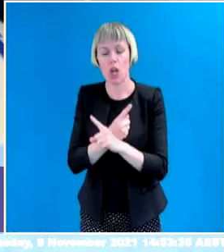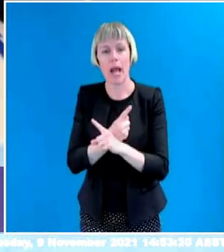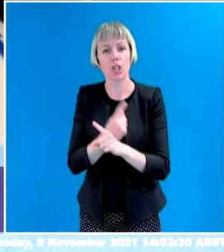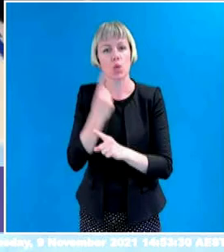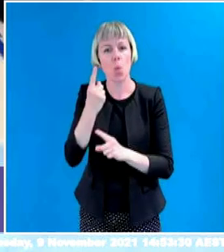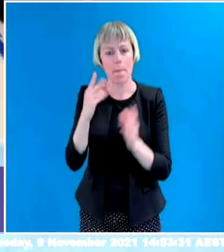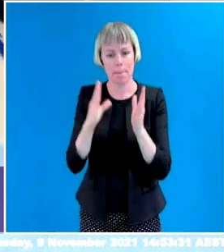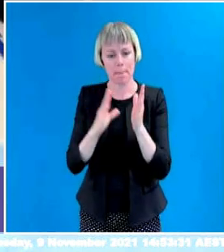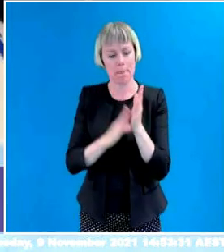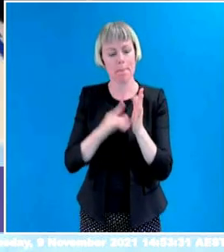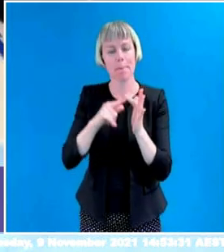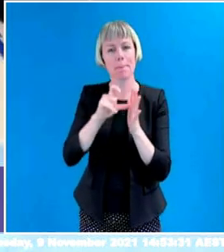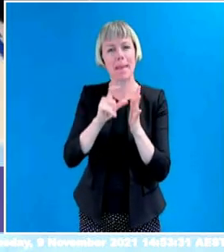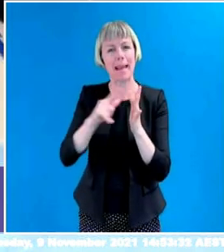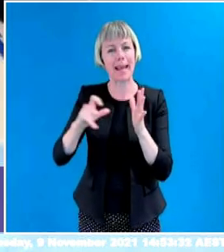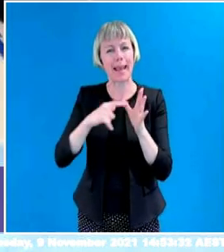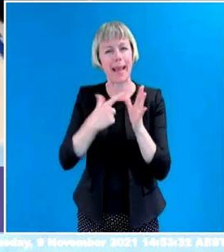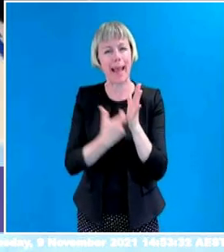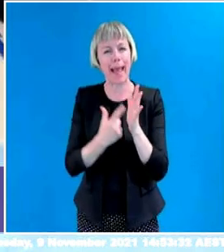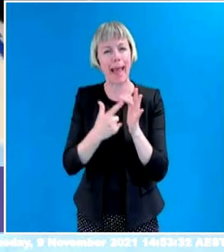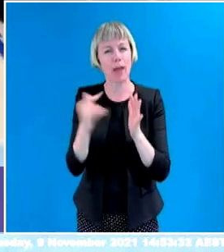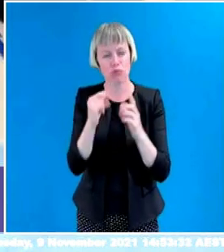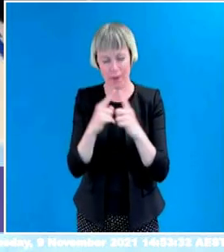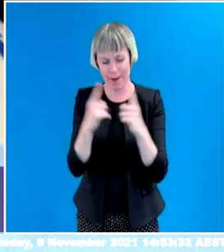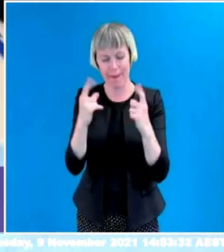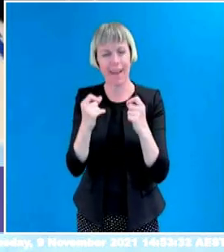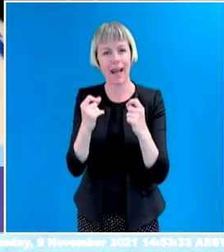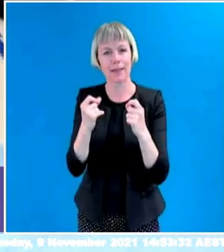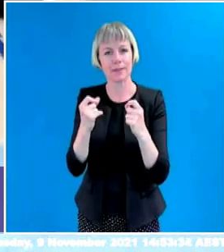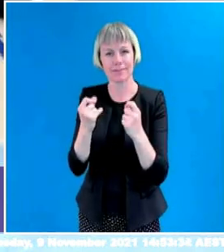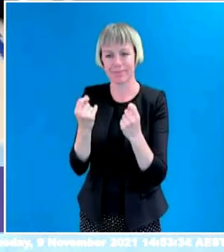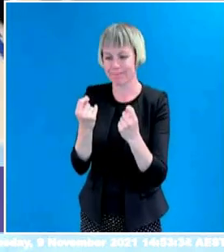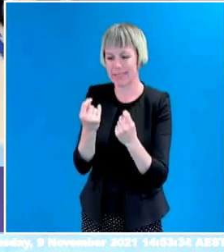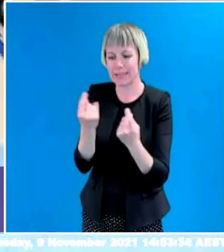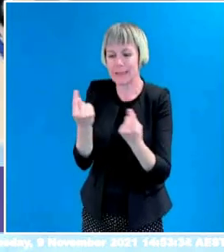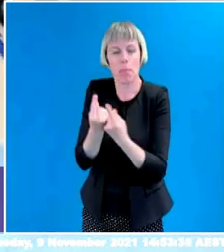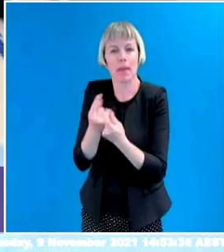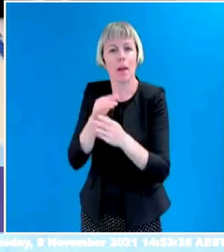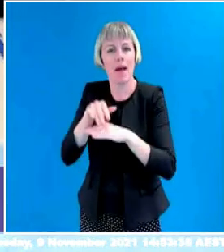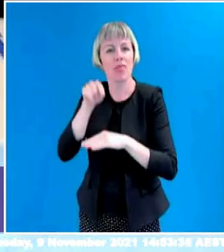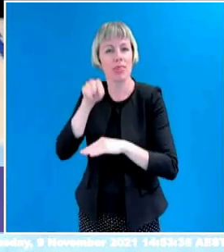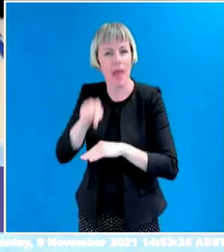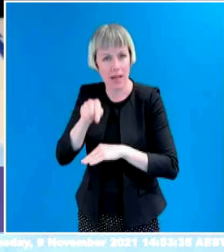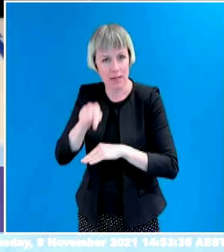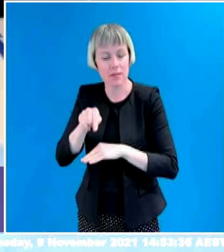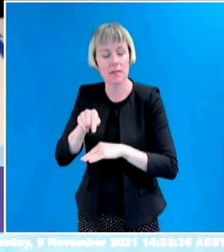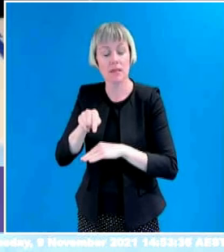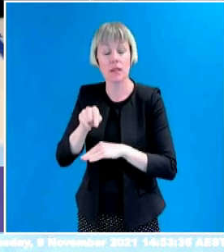It could be argued that has a disadvantage for a particular group or set of persons.